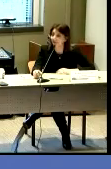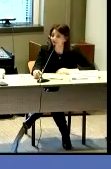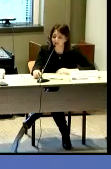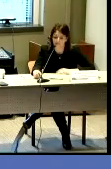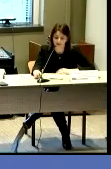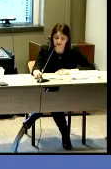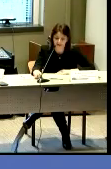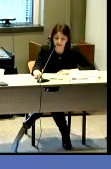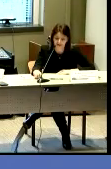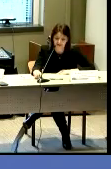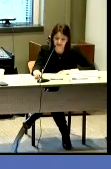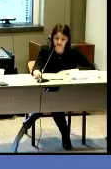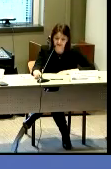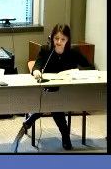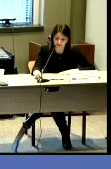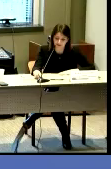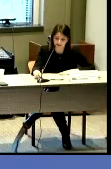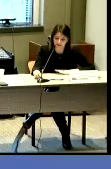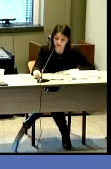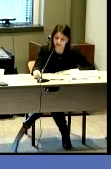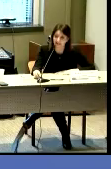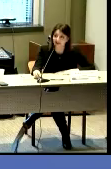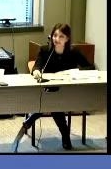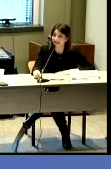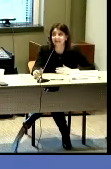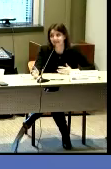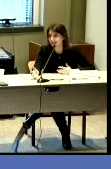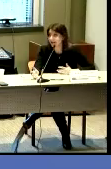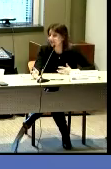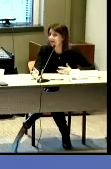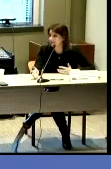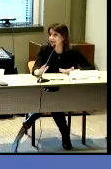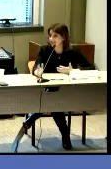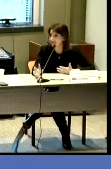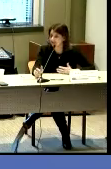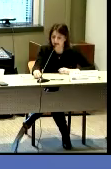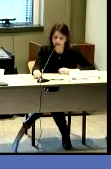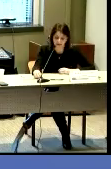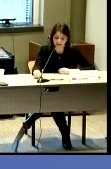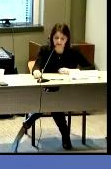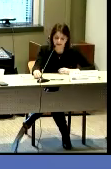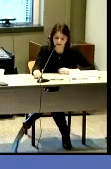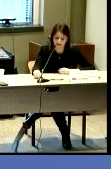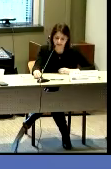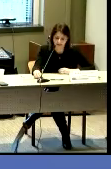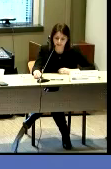learning from your experience here at CDC and then outside of CDC, and how we can take both